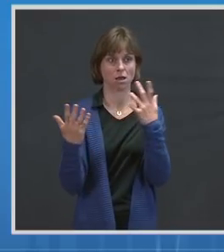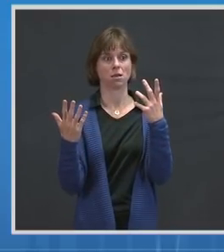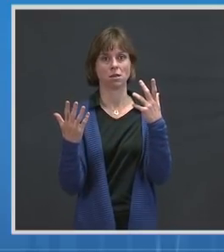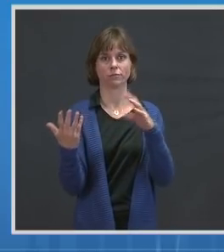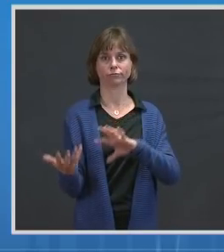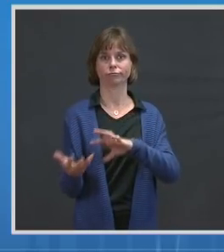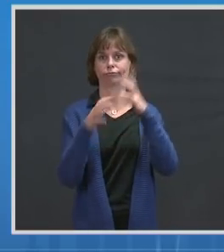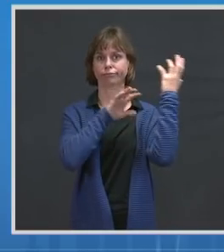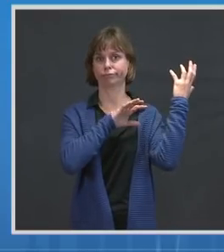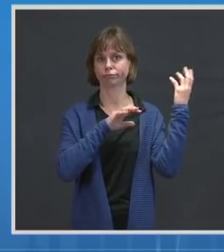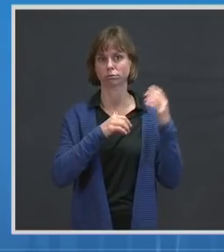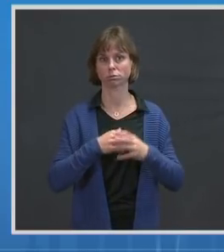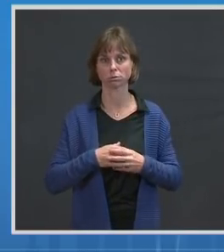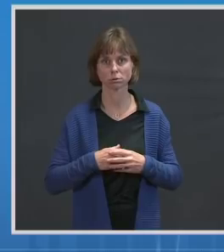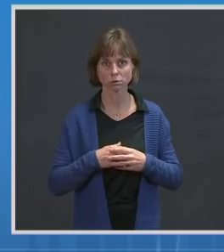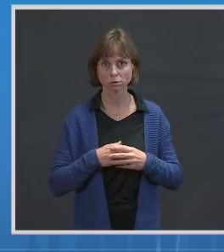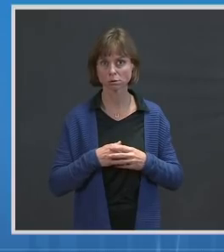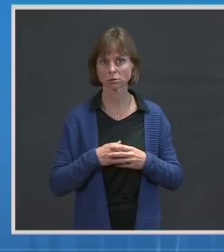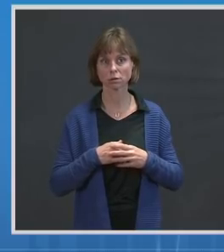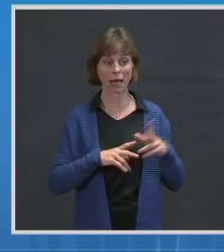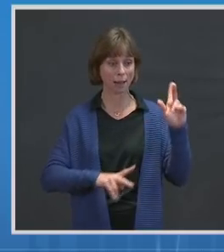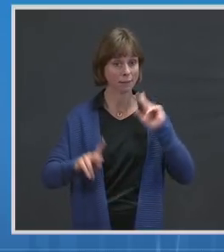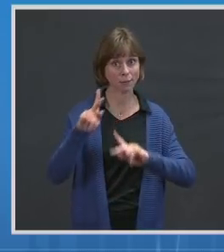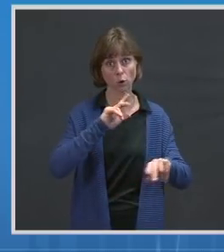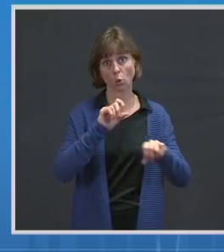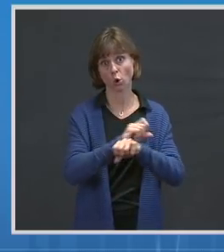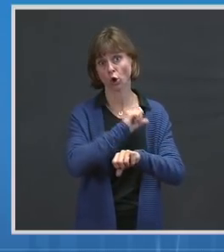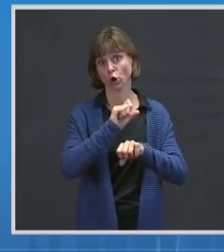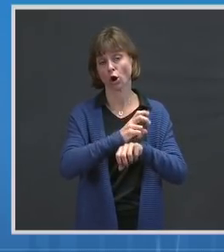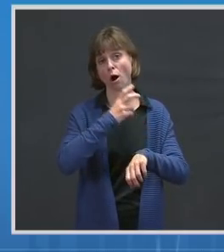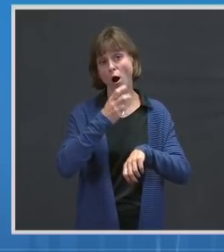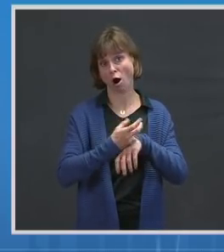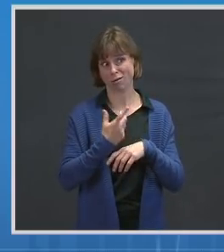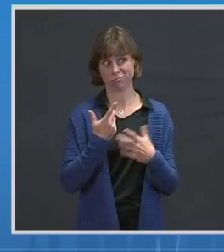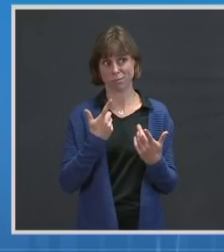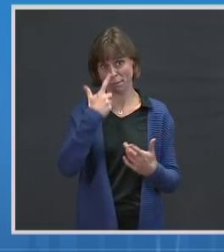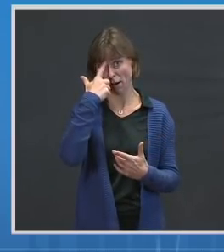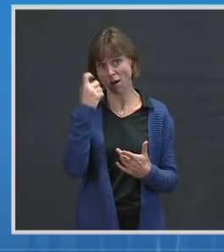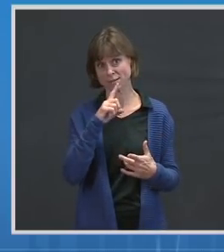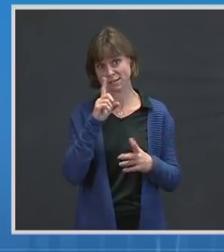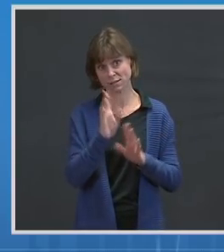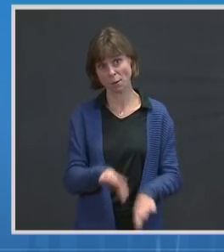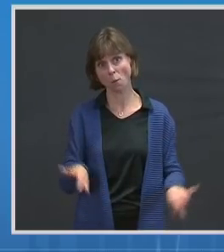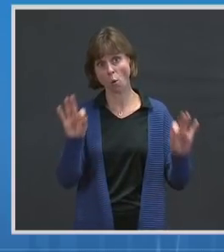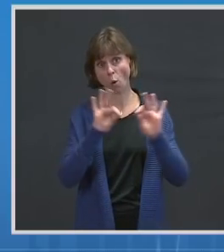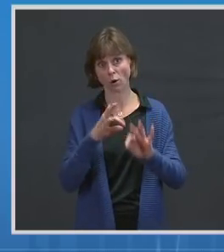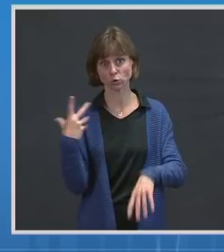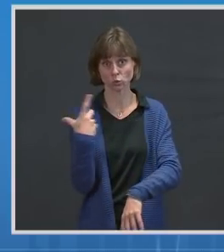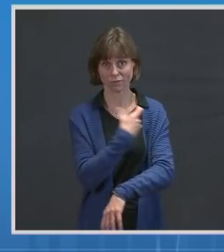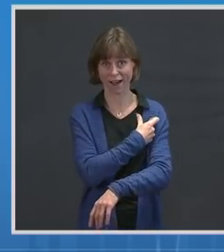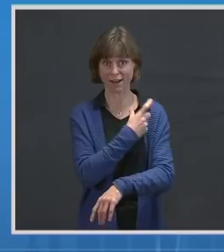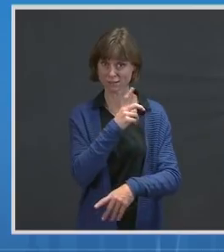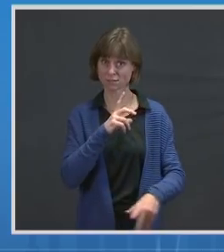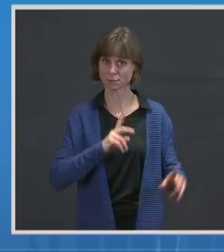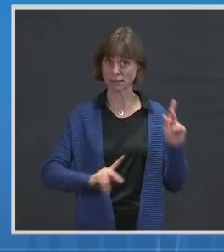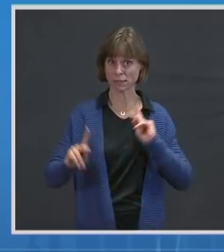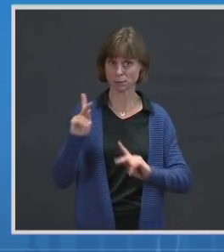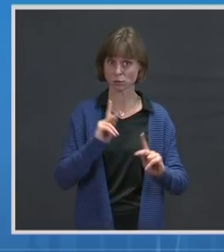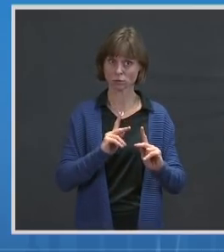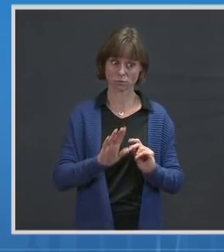People are working as hard as they can, given the importance of getting the vaccines to the states and to providers.